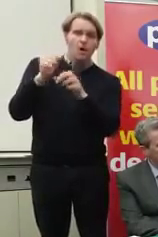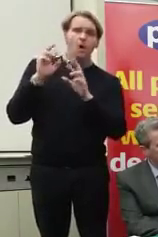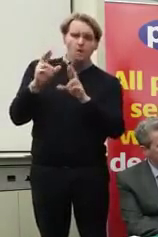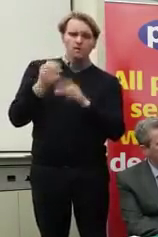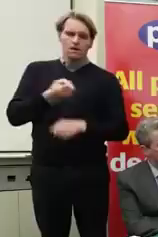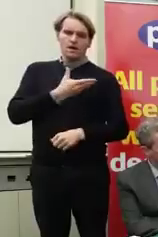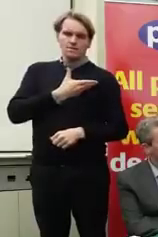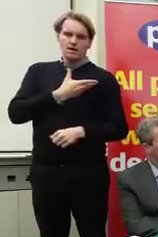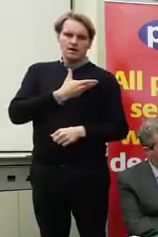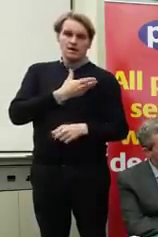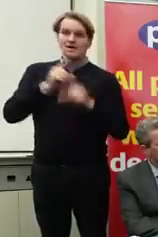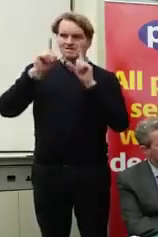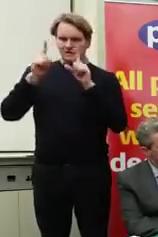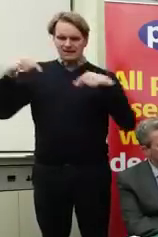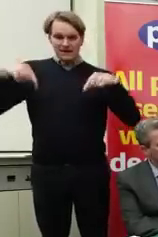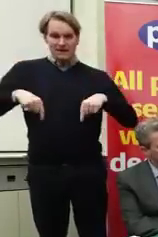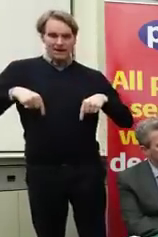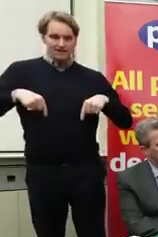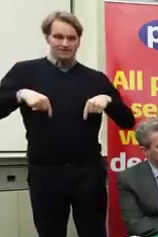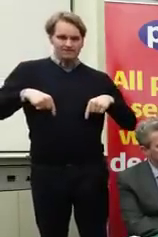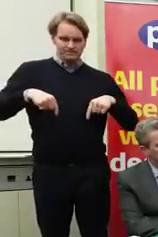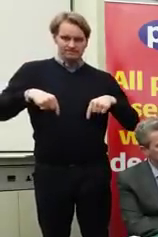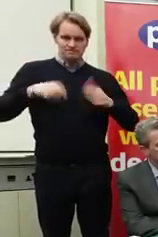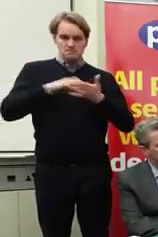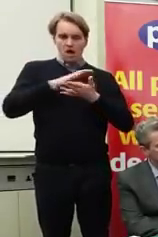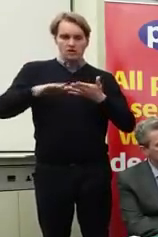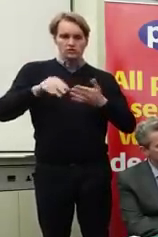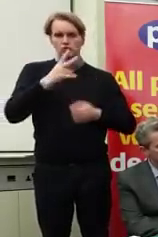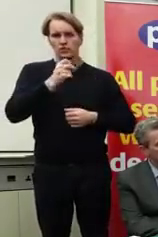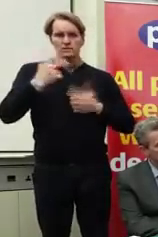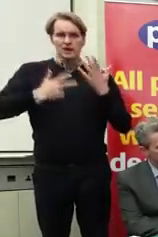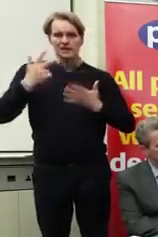here and now we need to put pressure in order to try and resolve some of